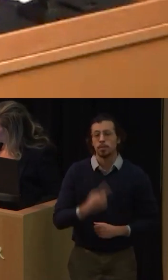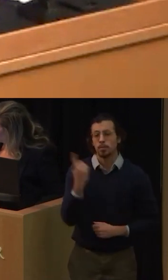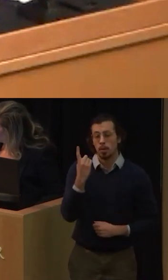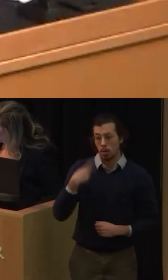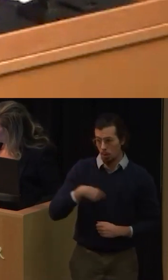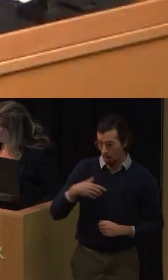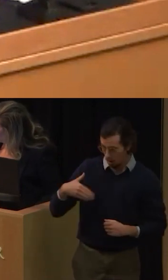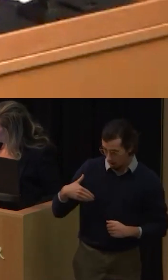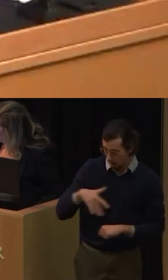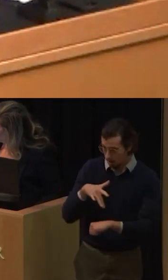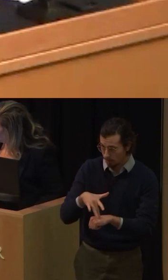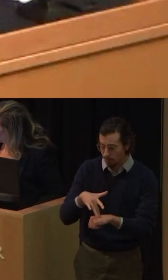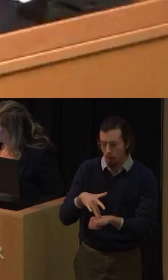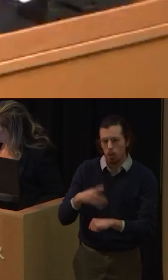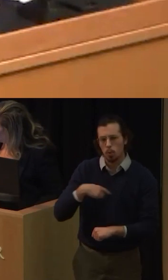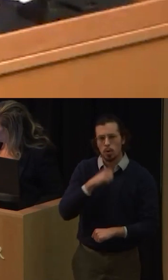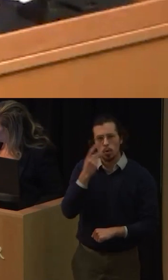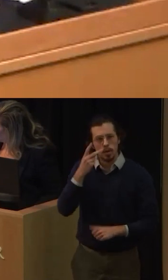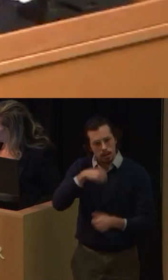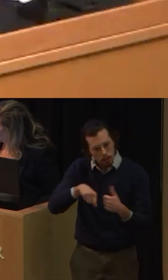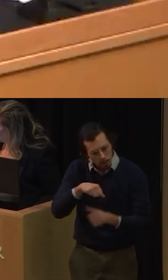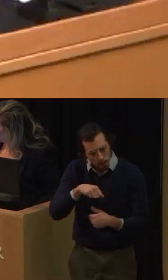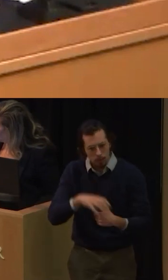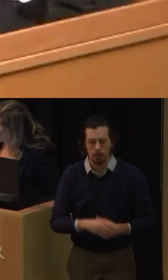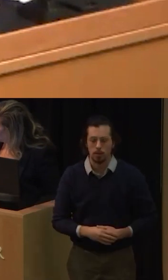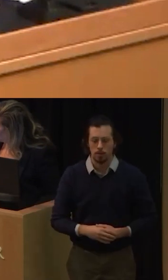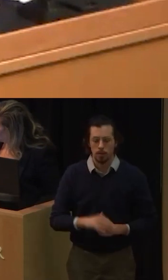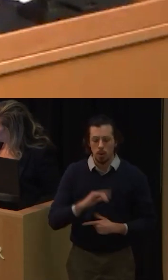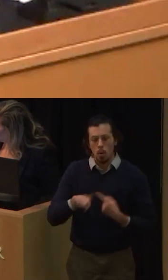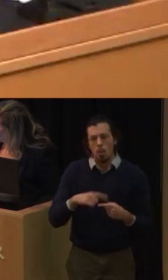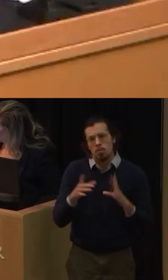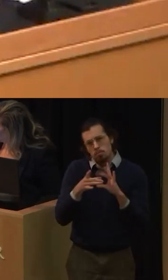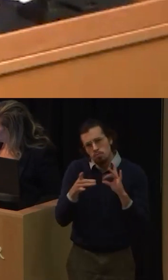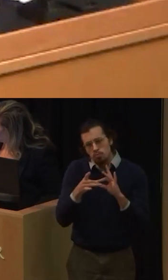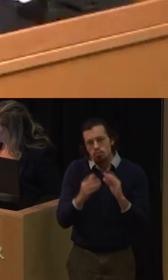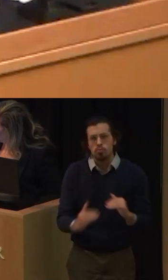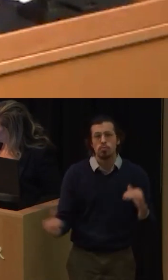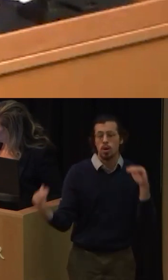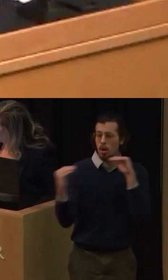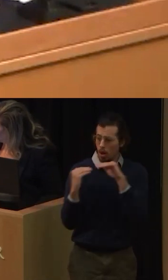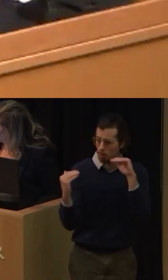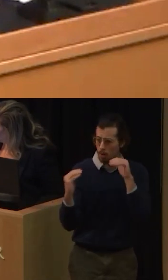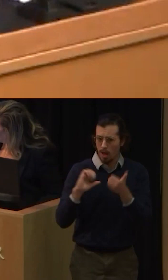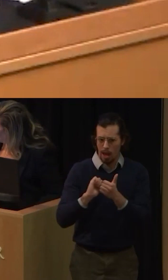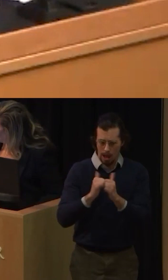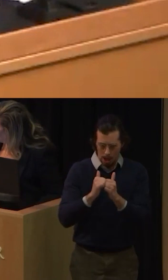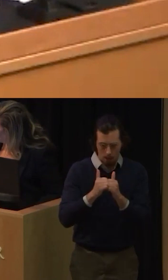is that we don't see each other, and when we're speaking about equity and about how to move to a more equitable society,